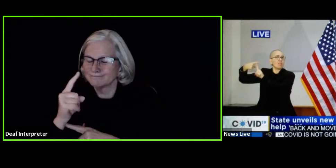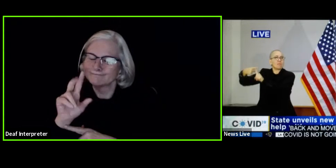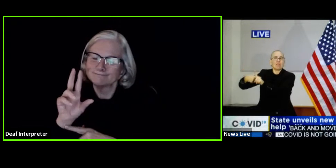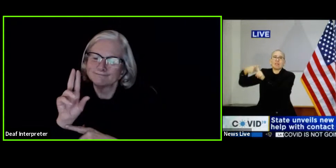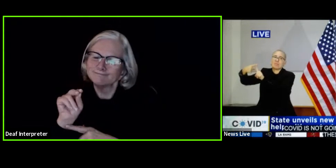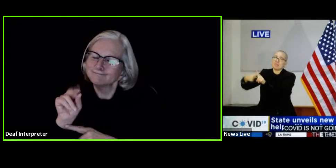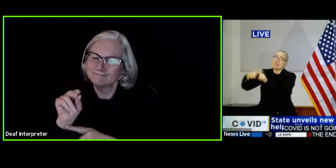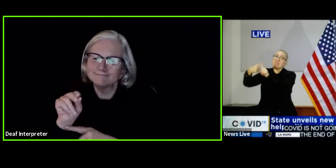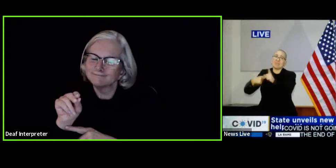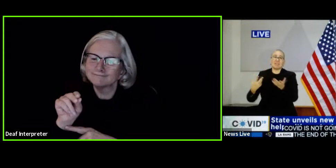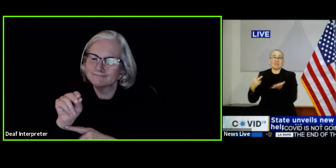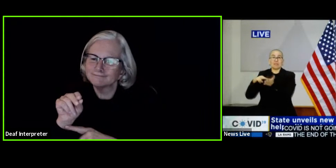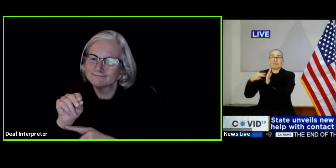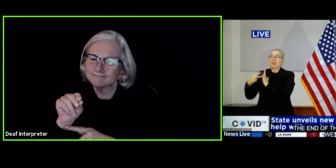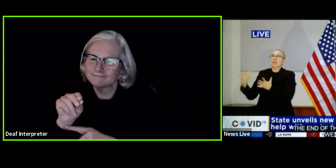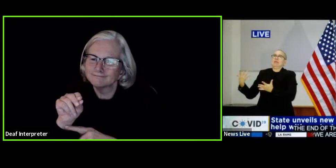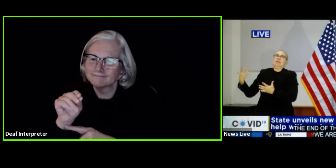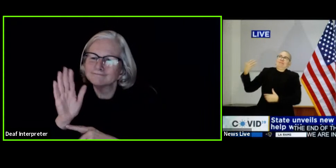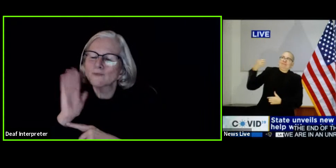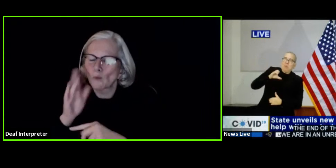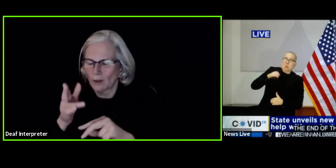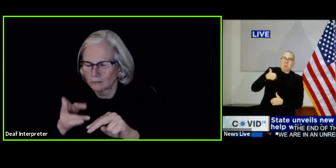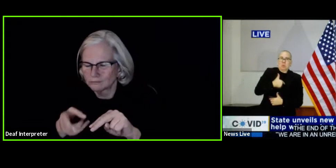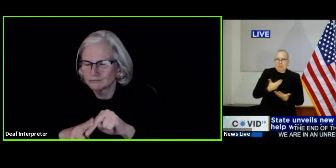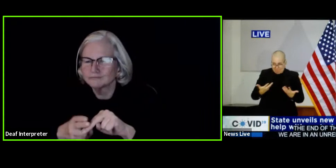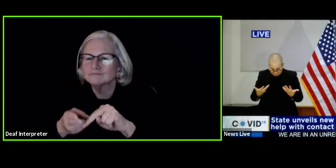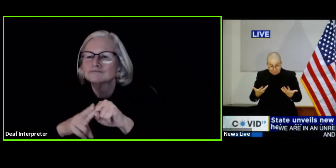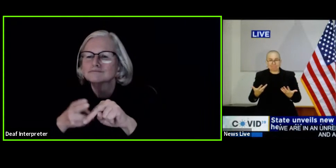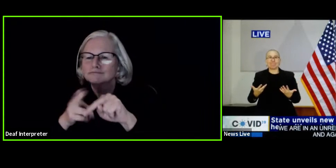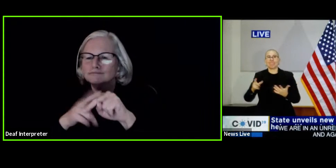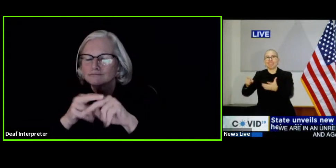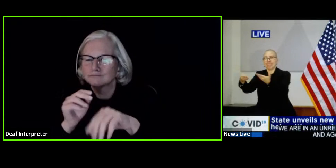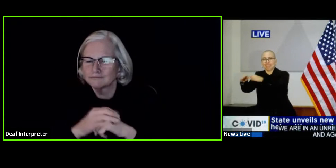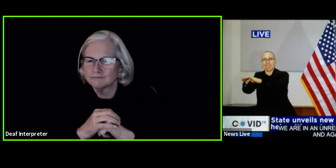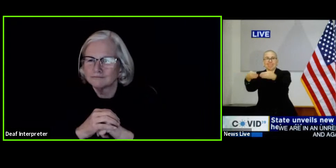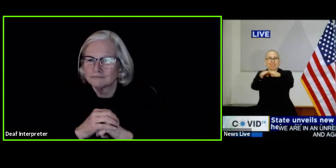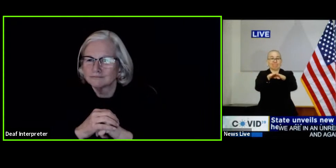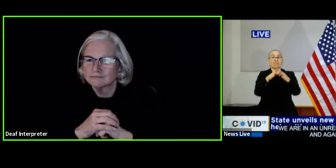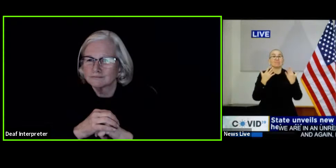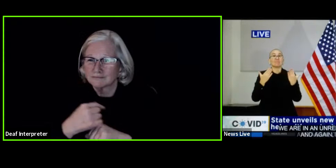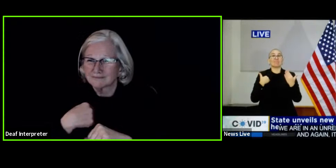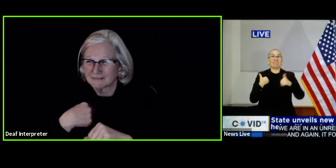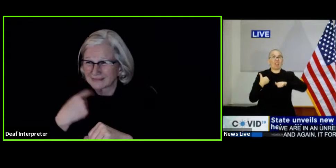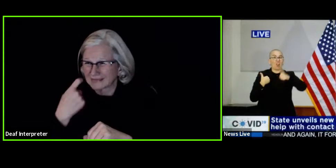WITH THAT BEING SAID, WE'VE ALSO GOT ANOTHER ANNOUNCEMENT TODAY. ANOTHER TOOL IN OUR TOOL BOX TO SLOW THE SPREAD OF COVID.